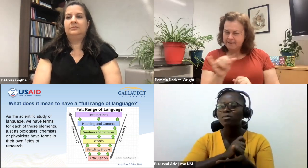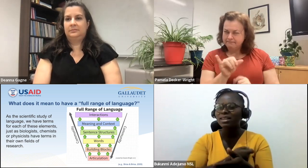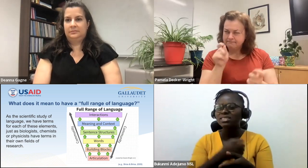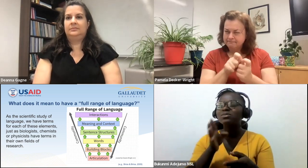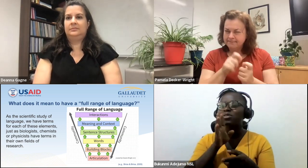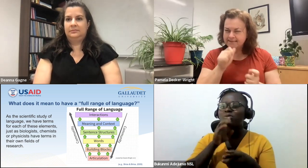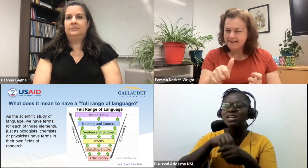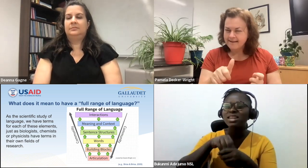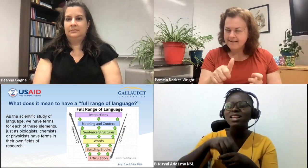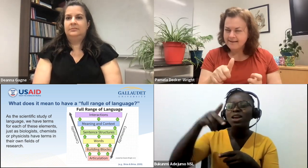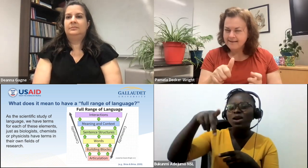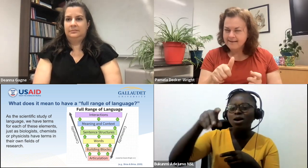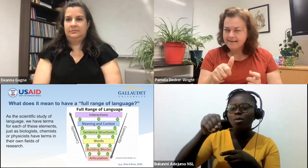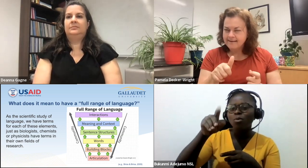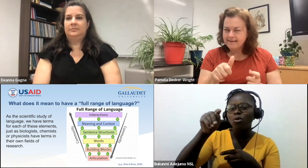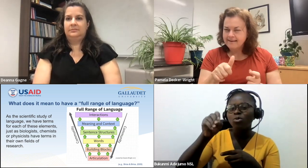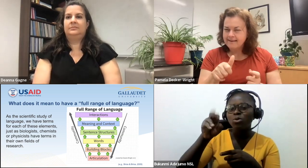and yet they're not quite the same.